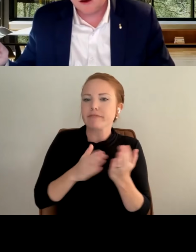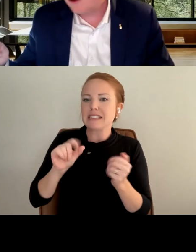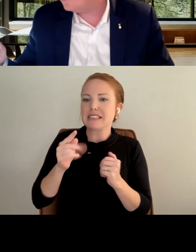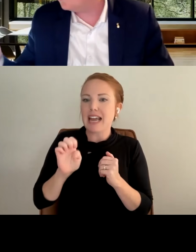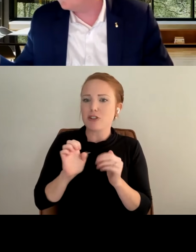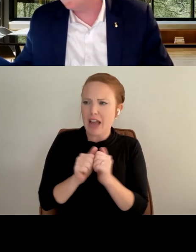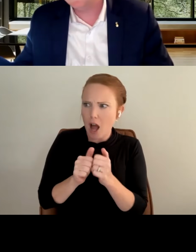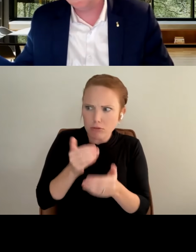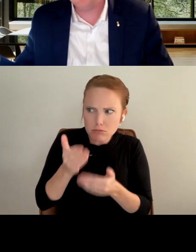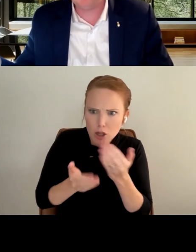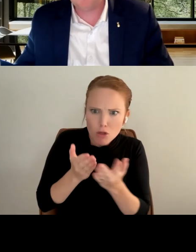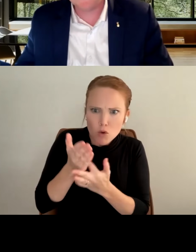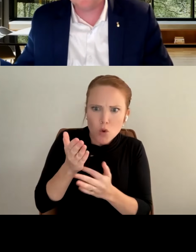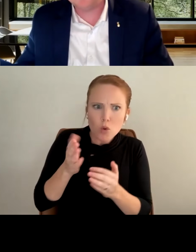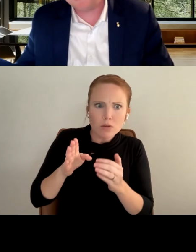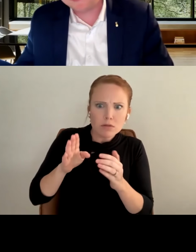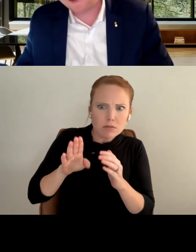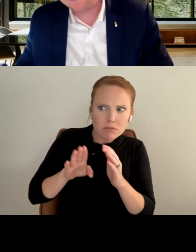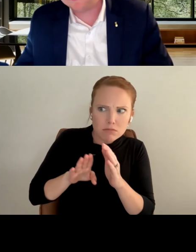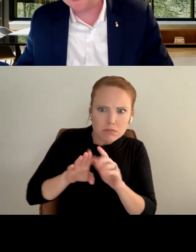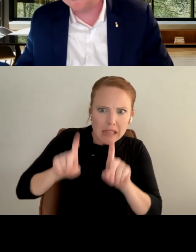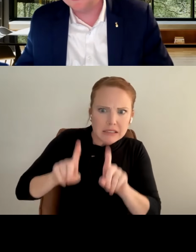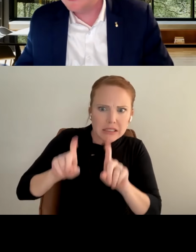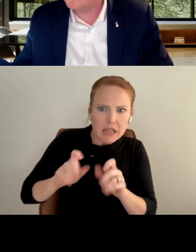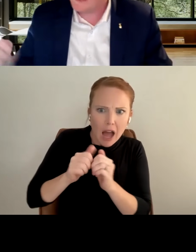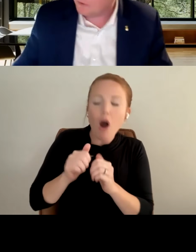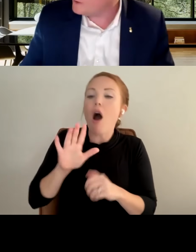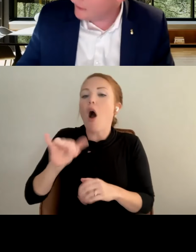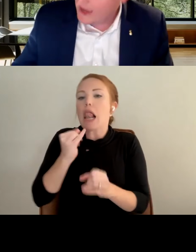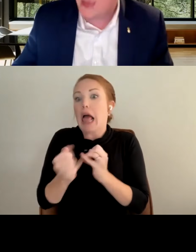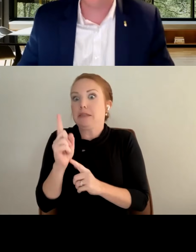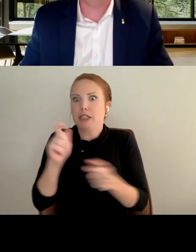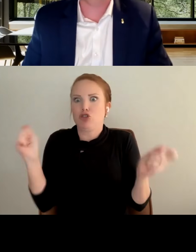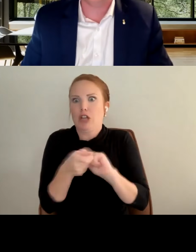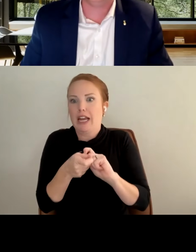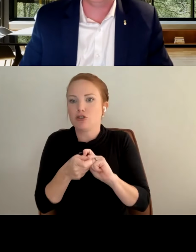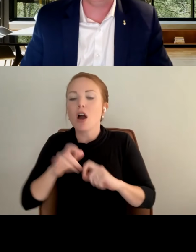Oh, it was changed at the last minute? Okay, well we need to add a line to the last minute